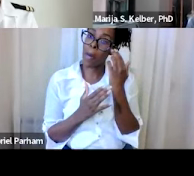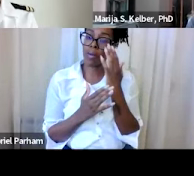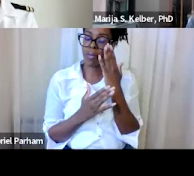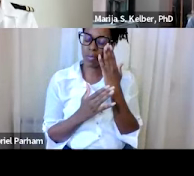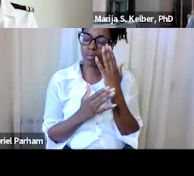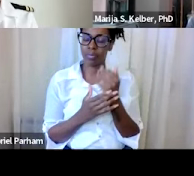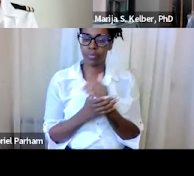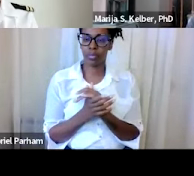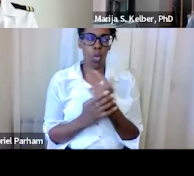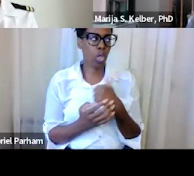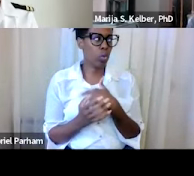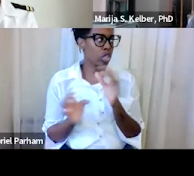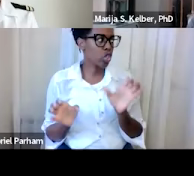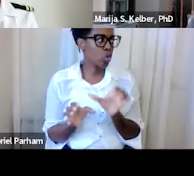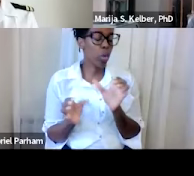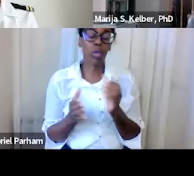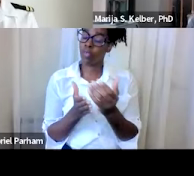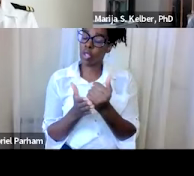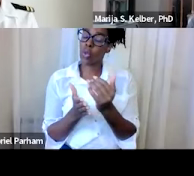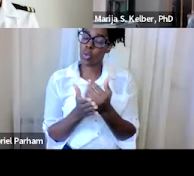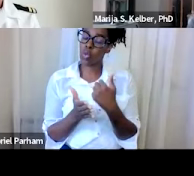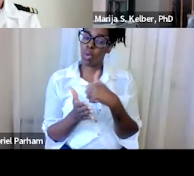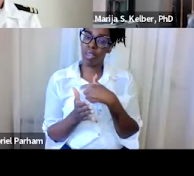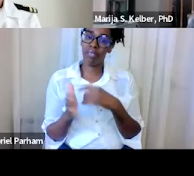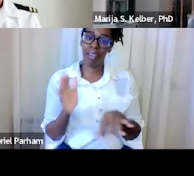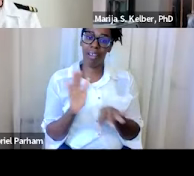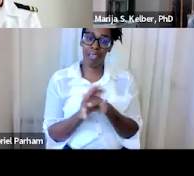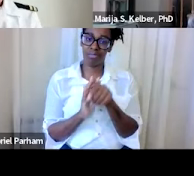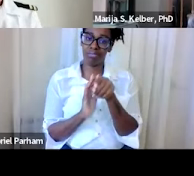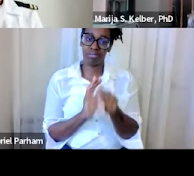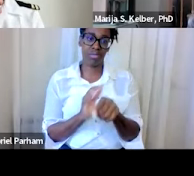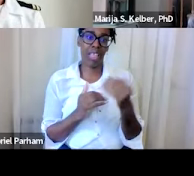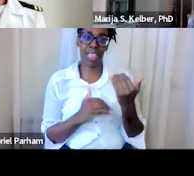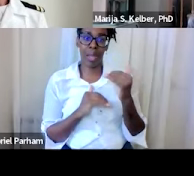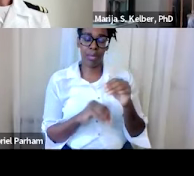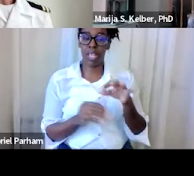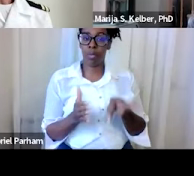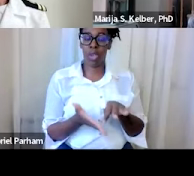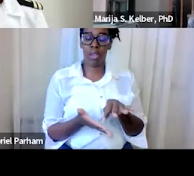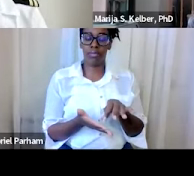as we were doing our reviews, we found out about this Limited Privilege Suicide Prevention Program